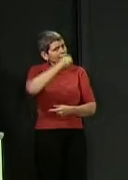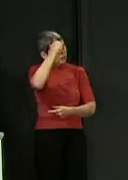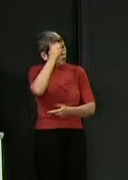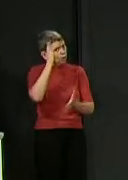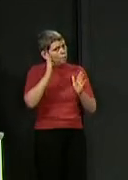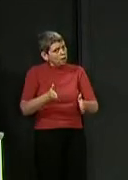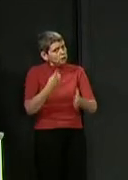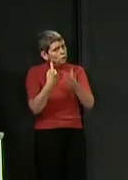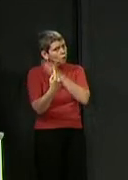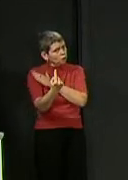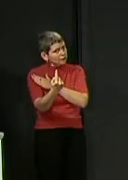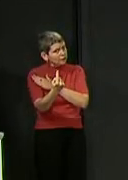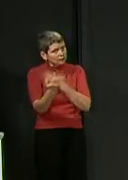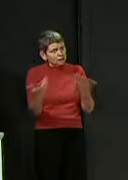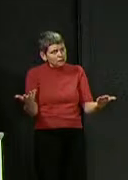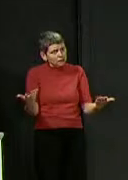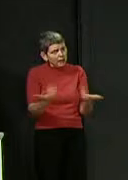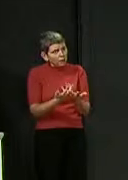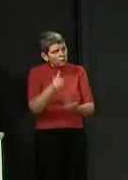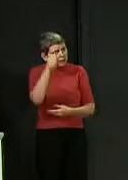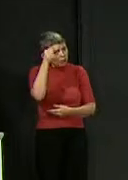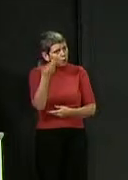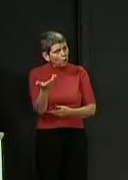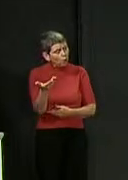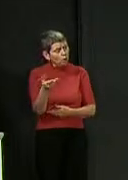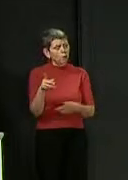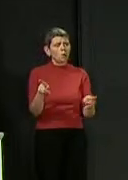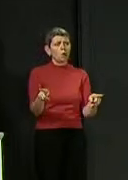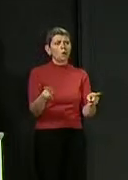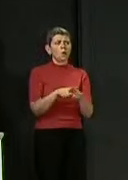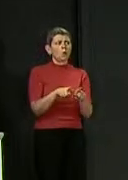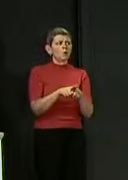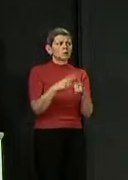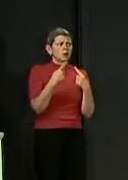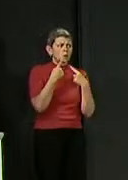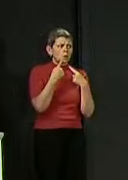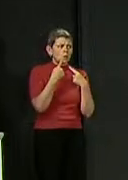hearing of concerns that the announcement today is really going to deter tourists, possible